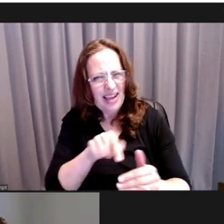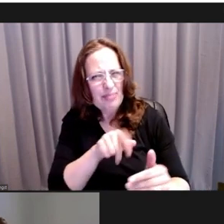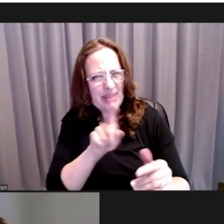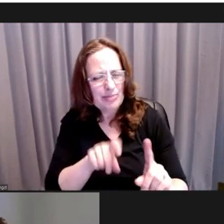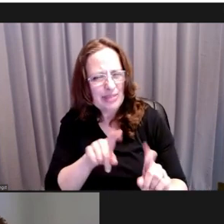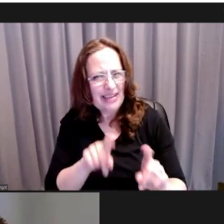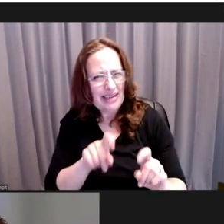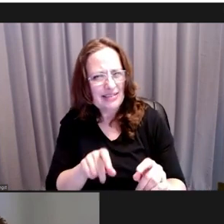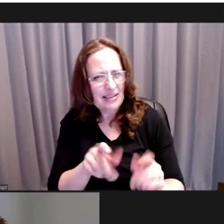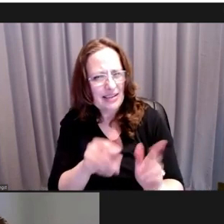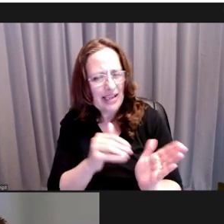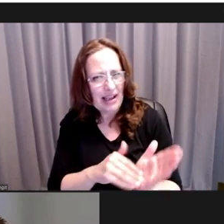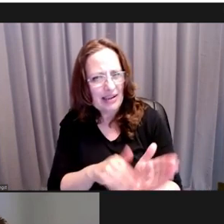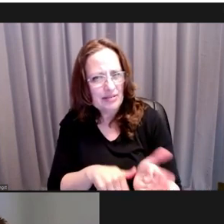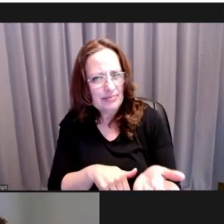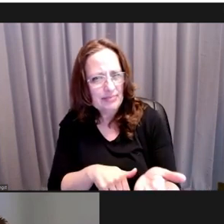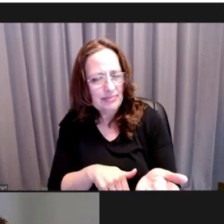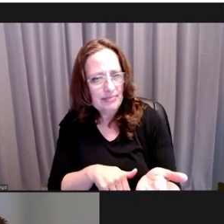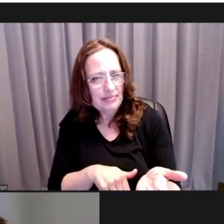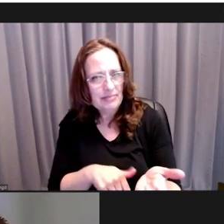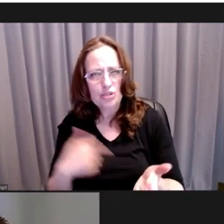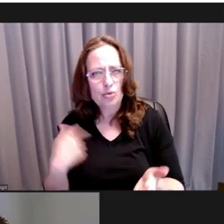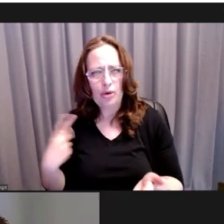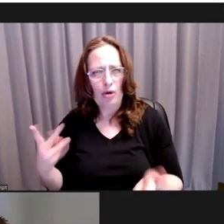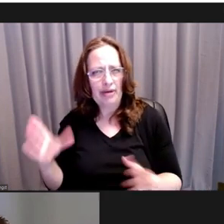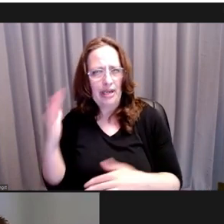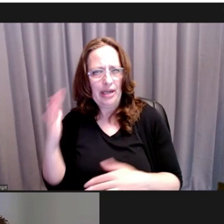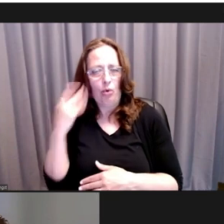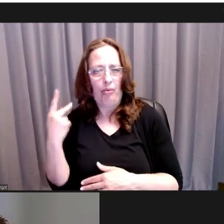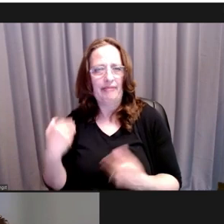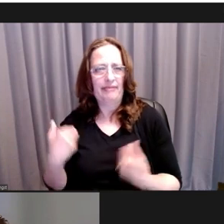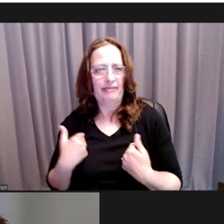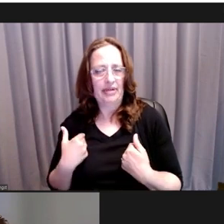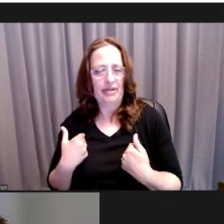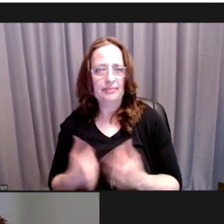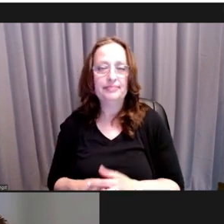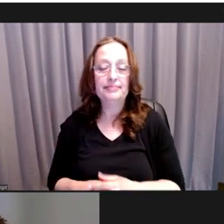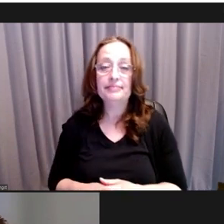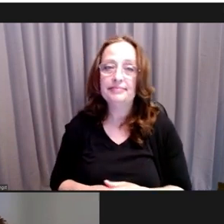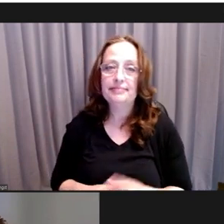looking at big studies, we know especially in certain societies, certain ethnic groups,